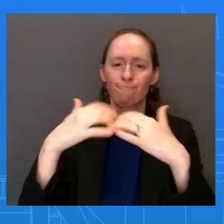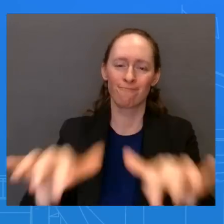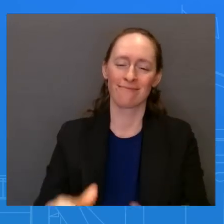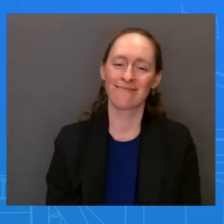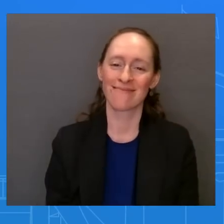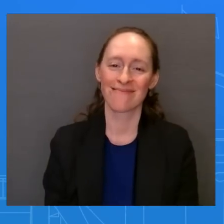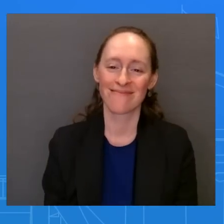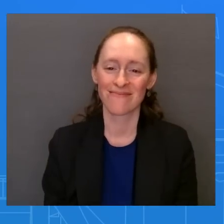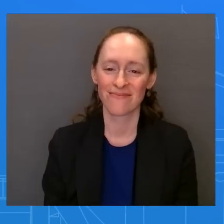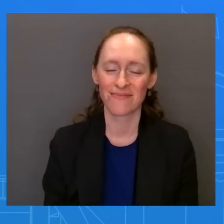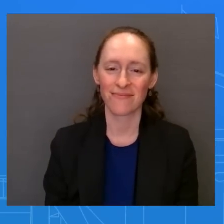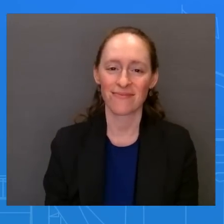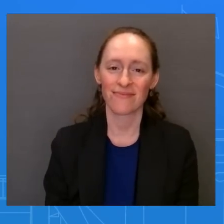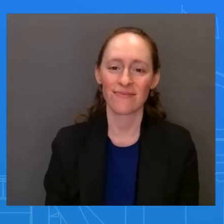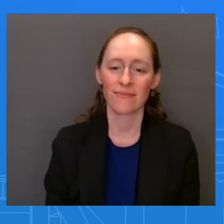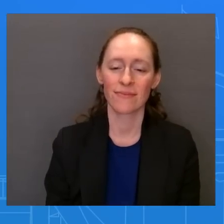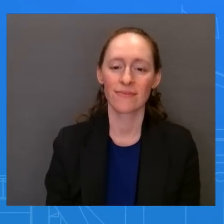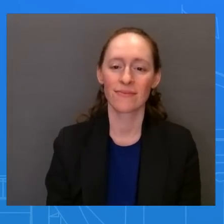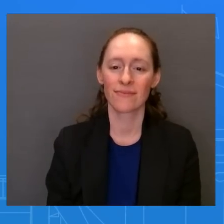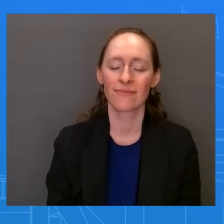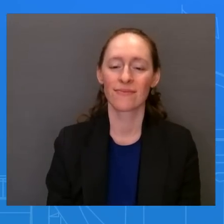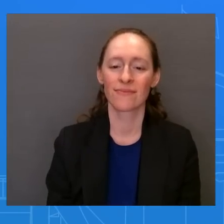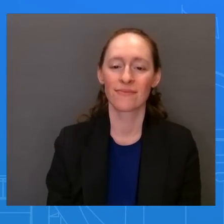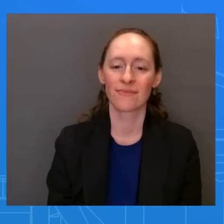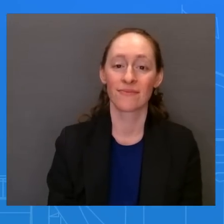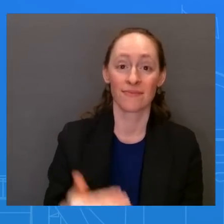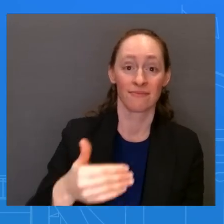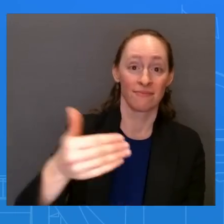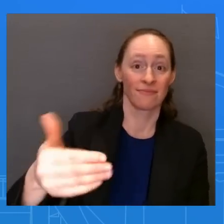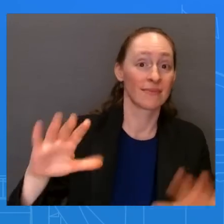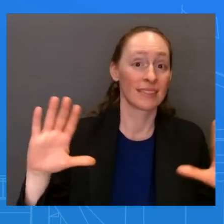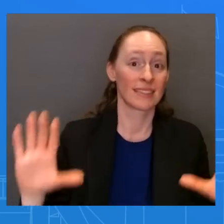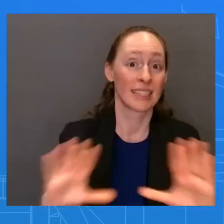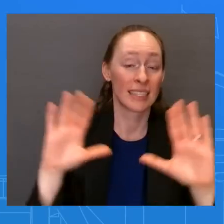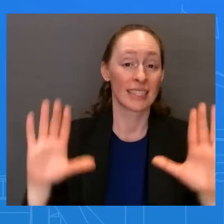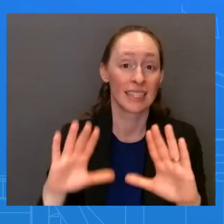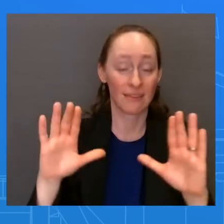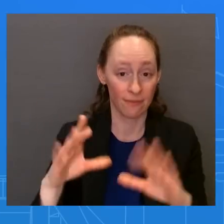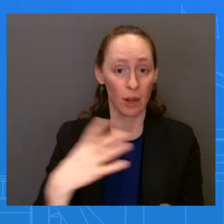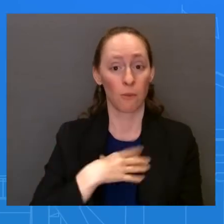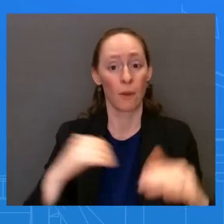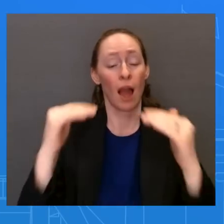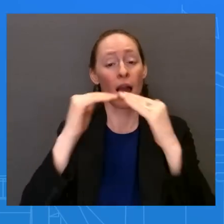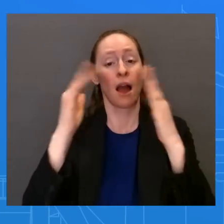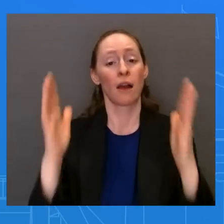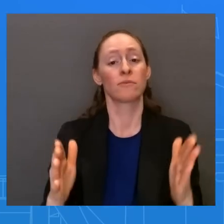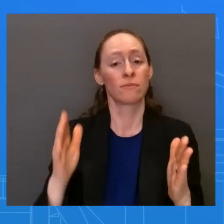Wade. Vice President Harris will travel to Florida to deliver a major address on the fight